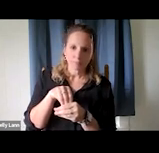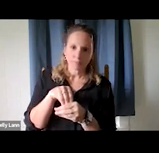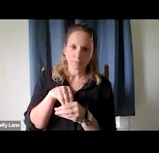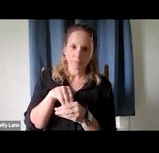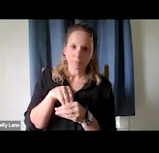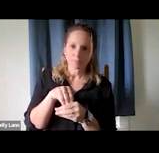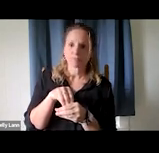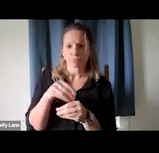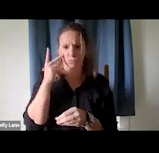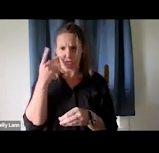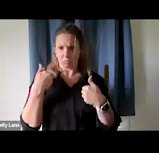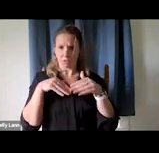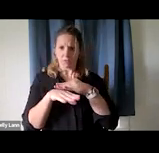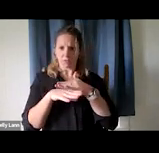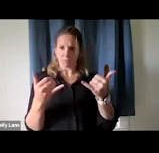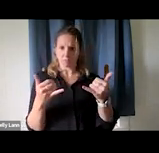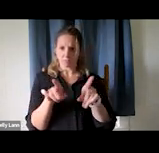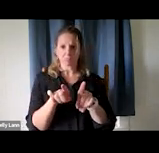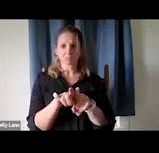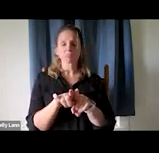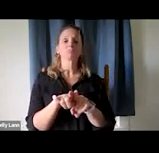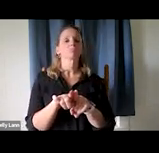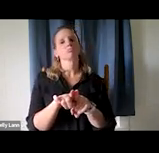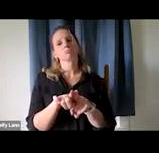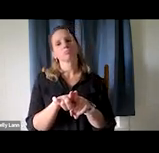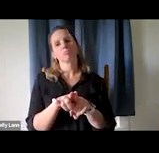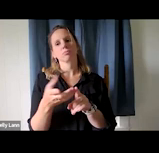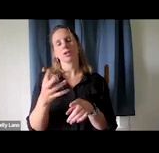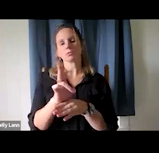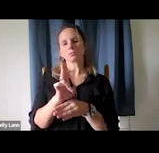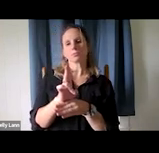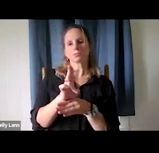so you guys could have access to this too, sort of how we kind of view things as we're going